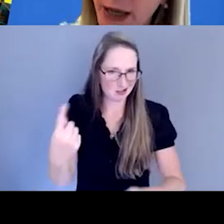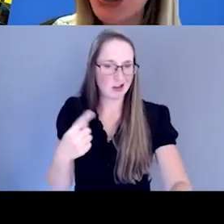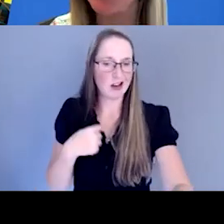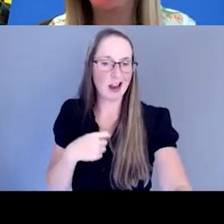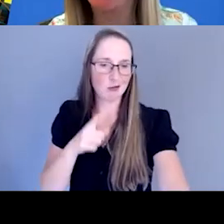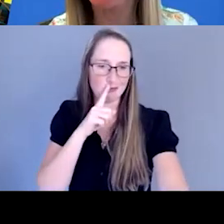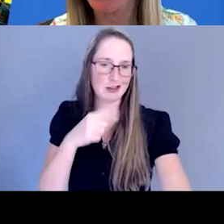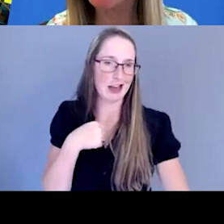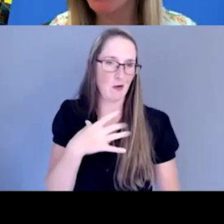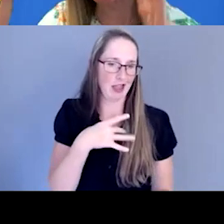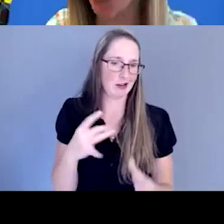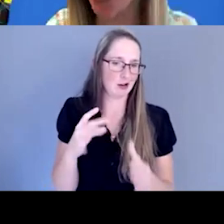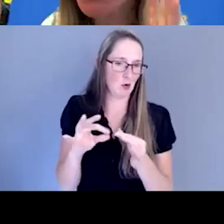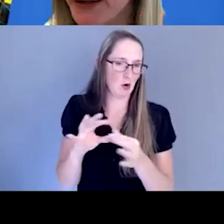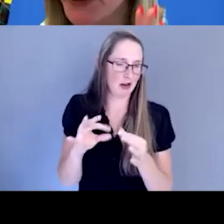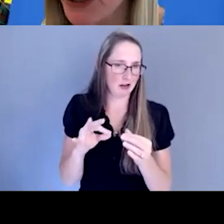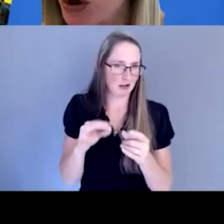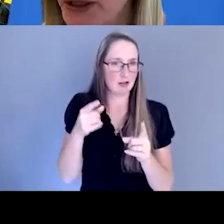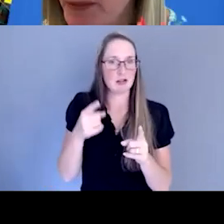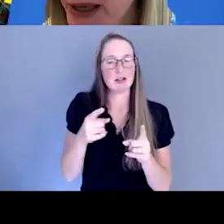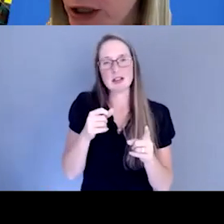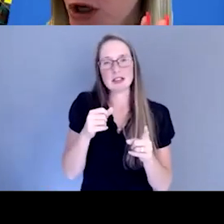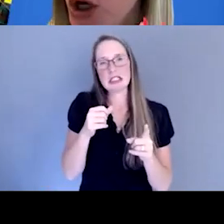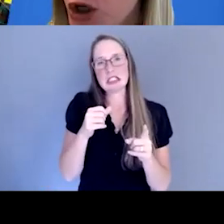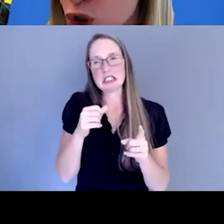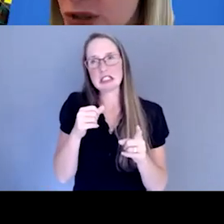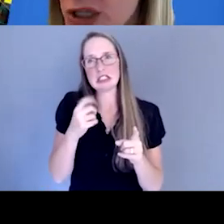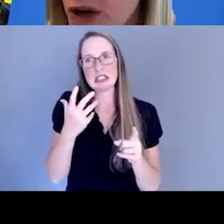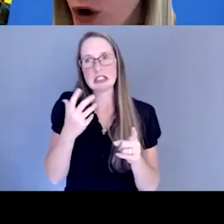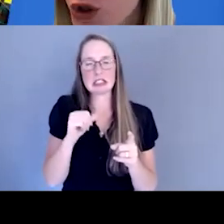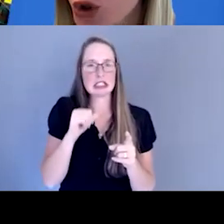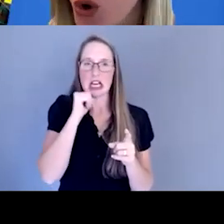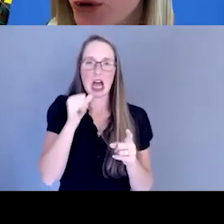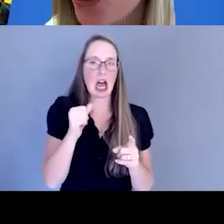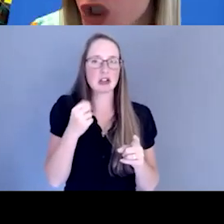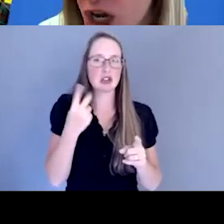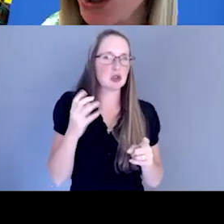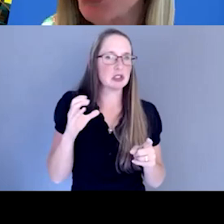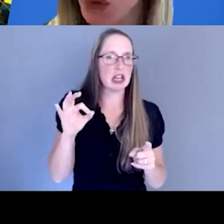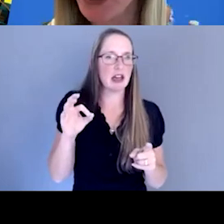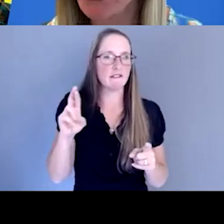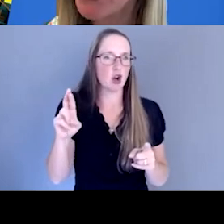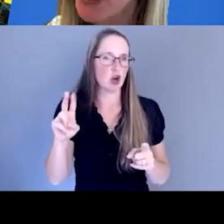like to point out as not necessarily being 2 CFR 200-change related,